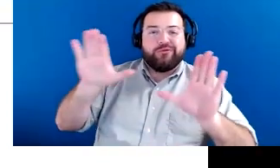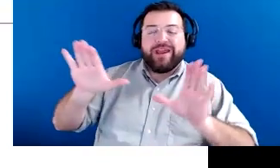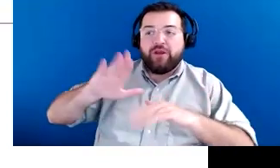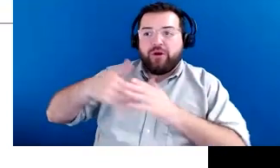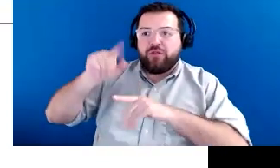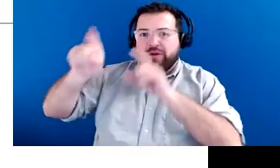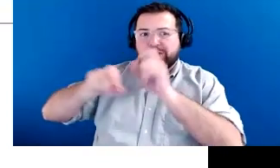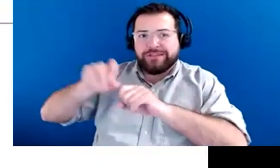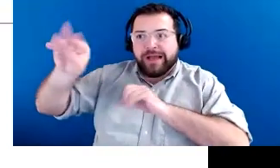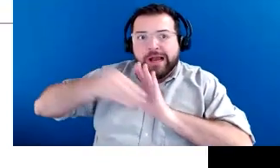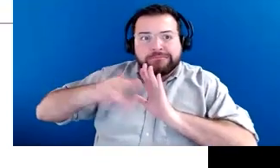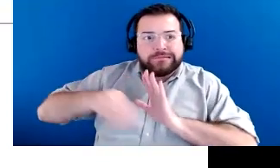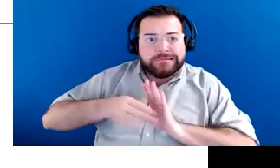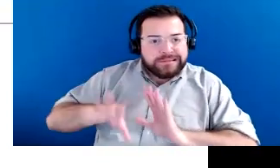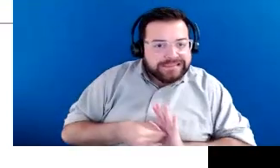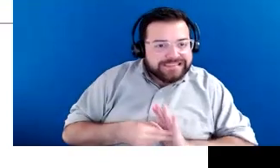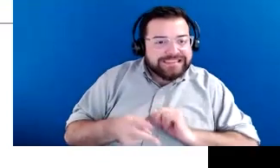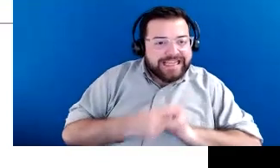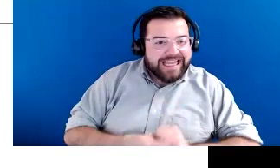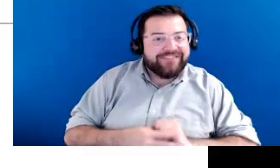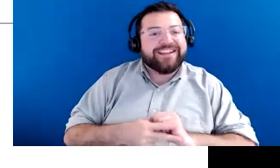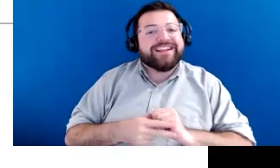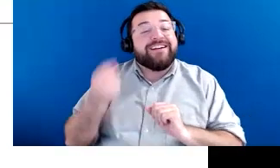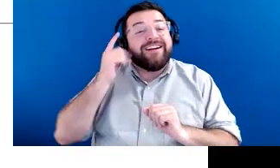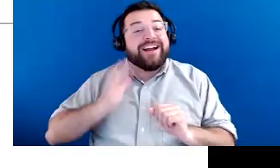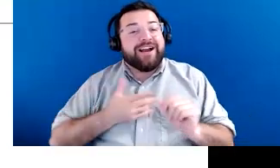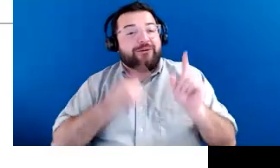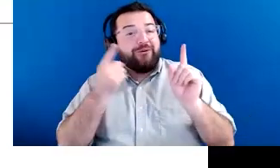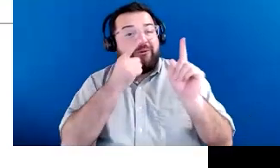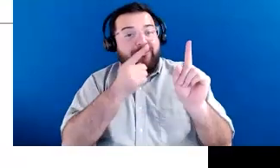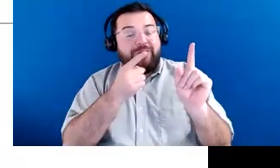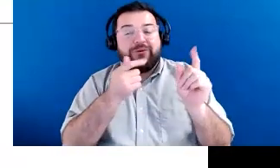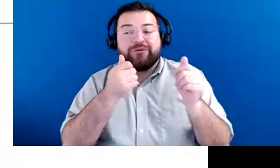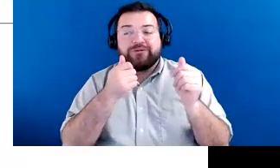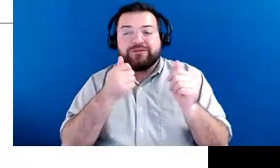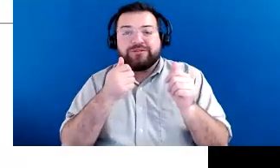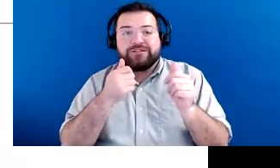That’s what she said that she was going to do so. One of our goals is to, you know, combine this session